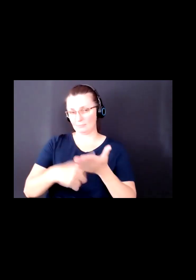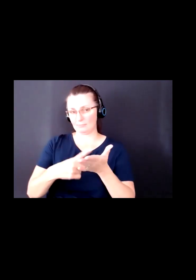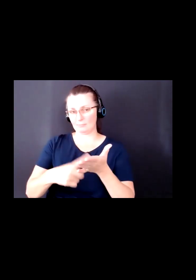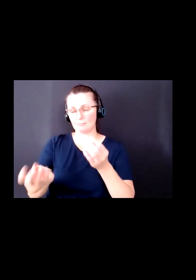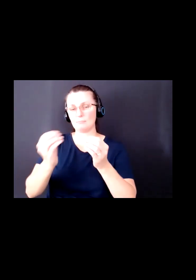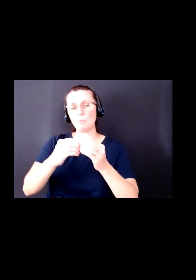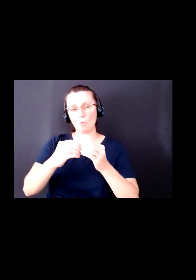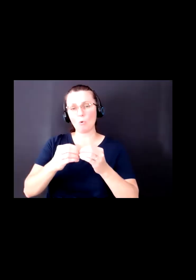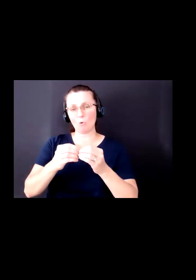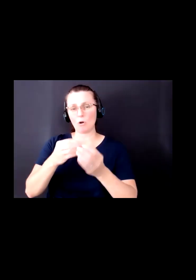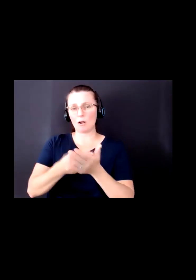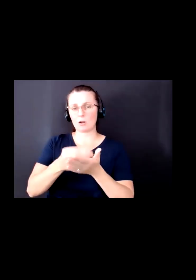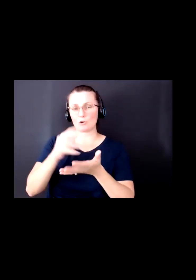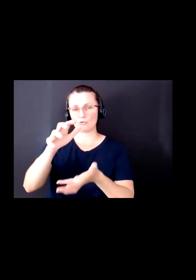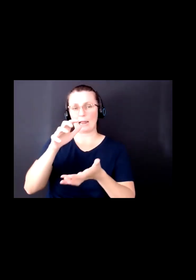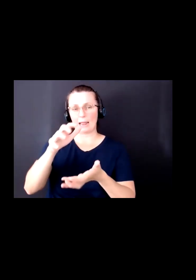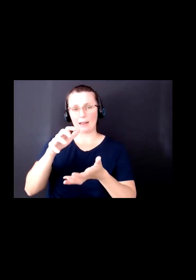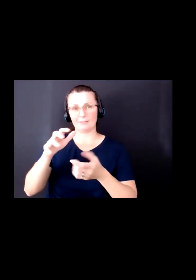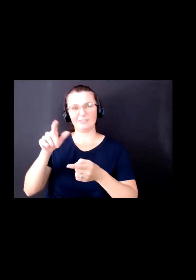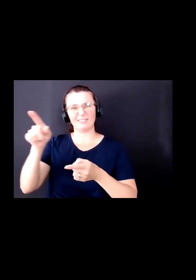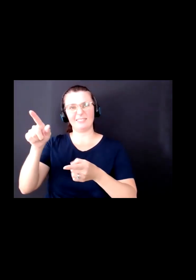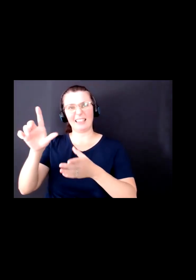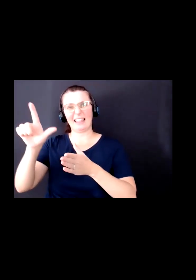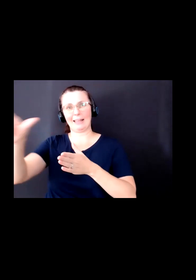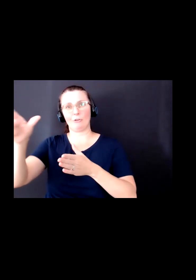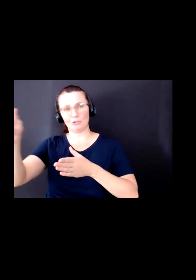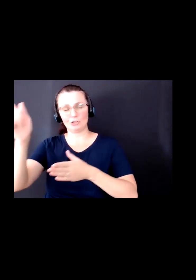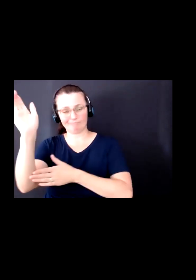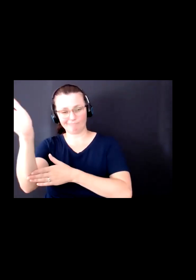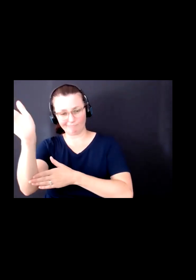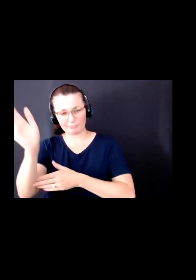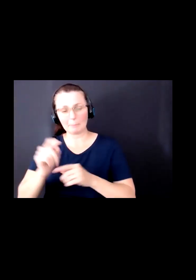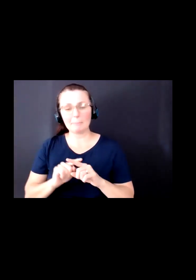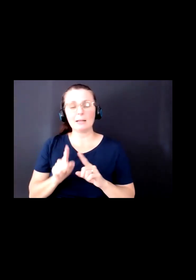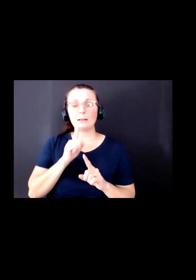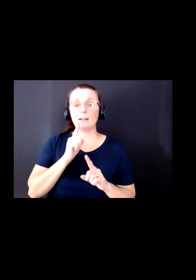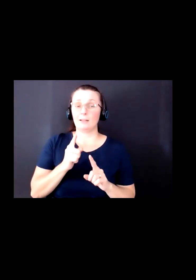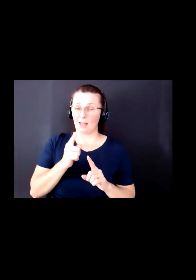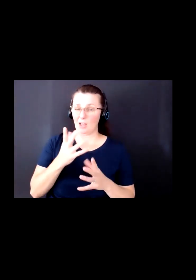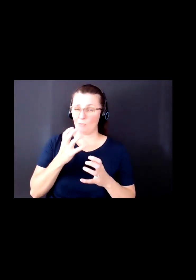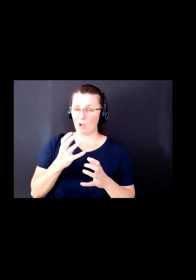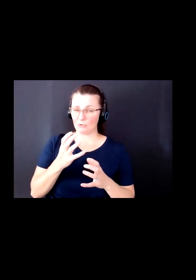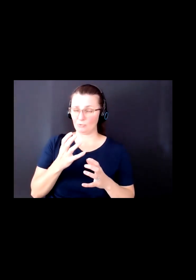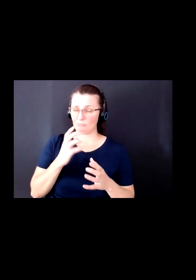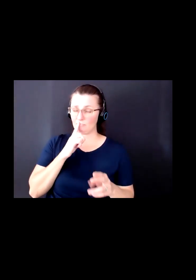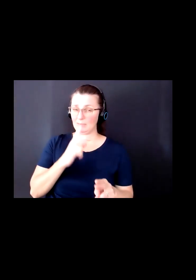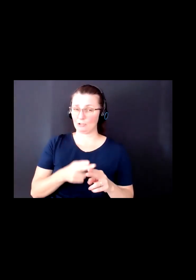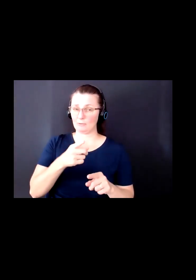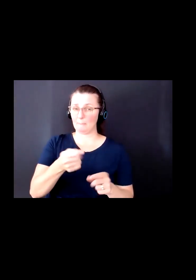when she speaks later, but I'd like to point out there have been several municipalities who have used this grant to enhance their